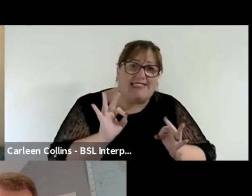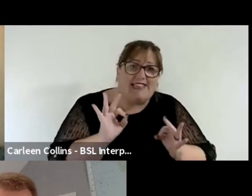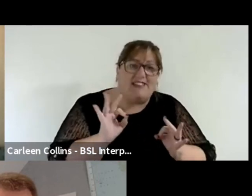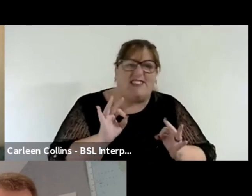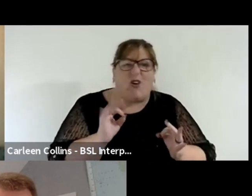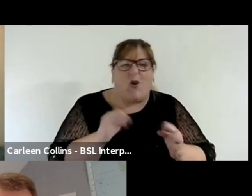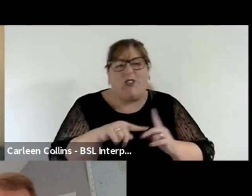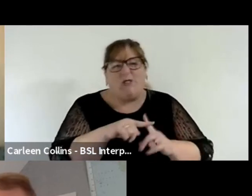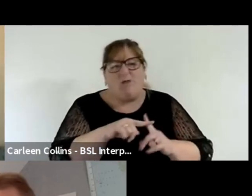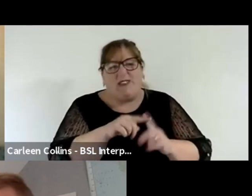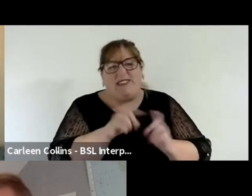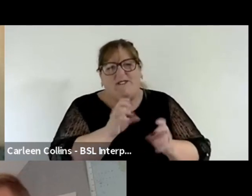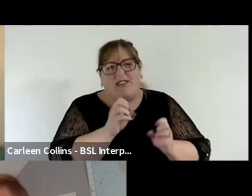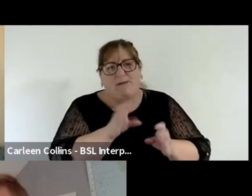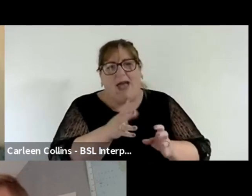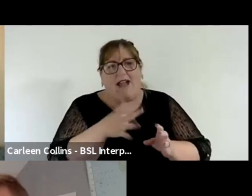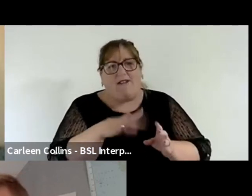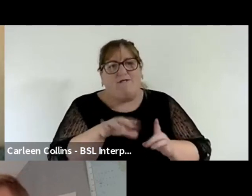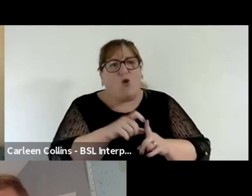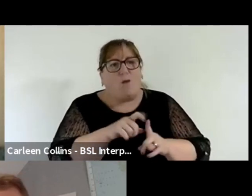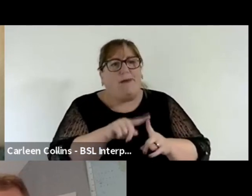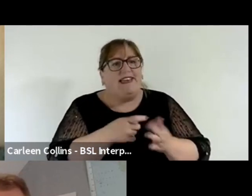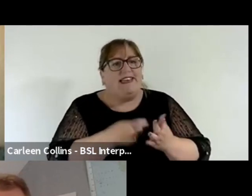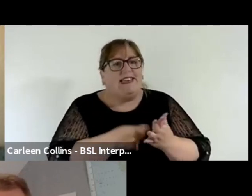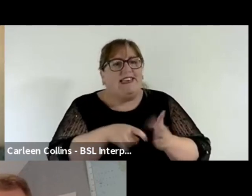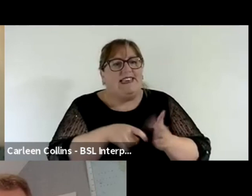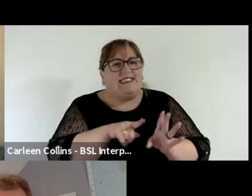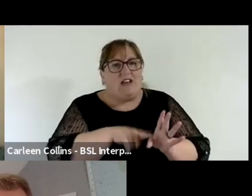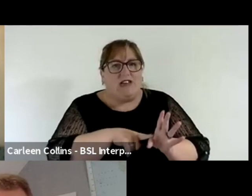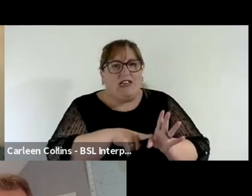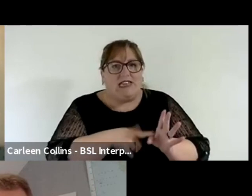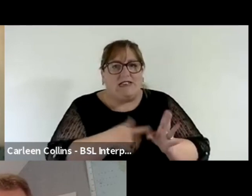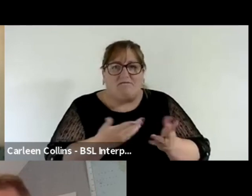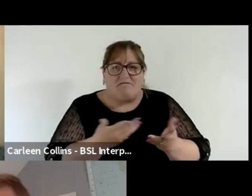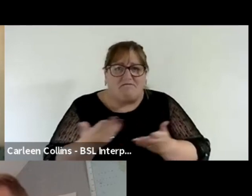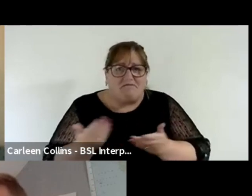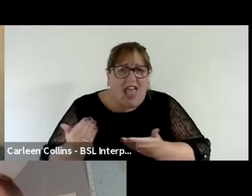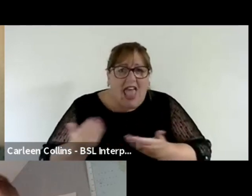We've had Derry saying here, thank you, so good to hear the assistive technology you have and the support around is excellent.